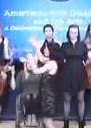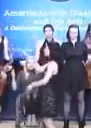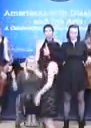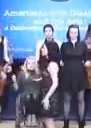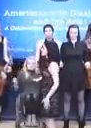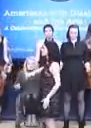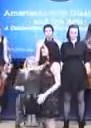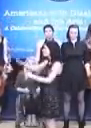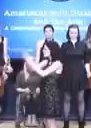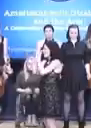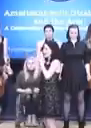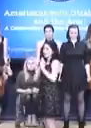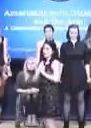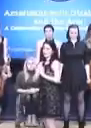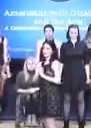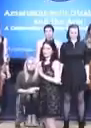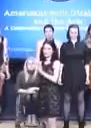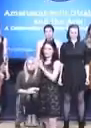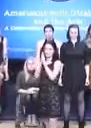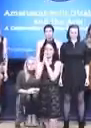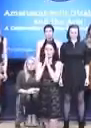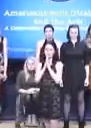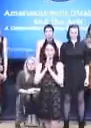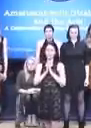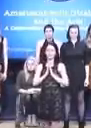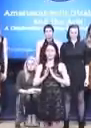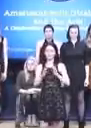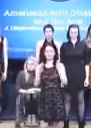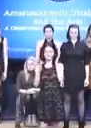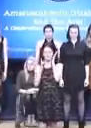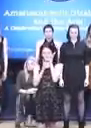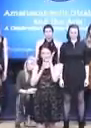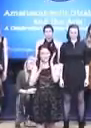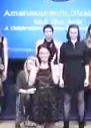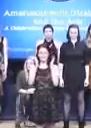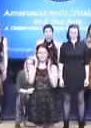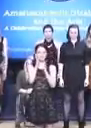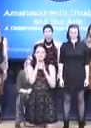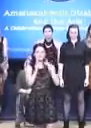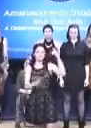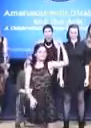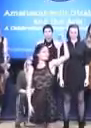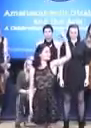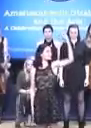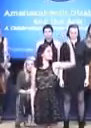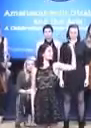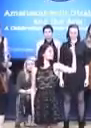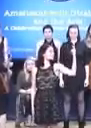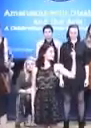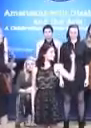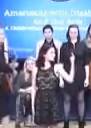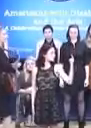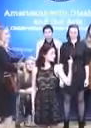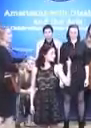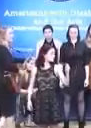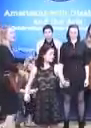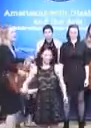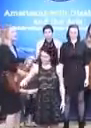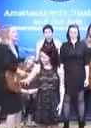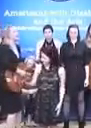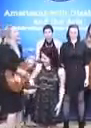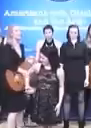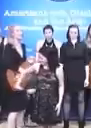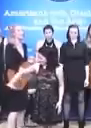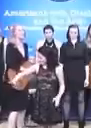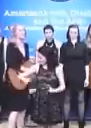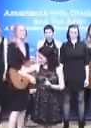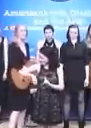Some pray that one day, Christ will come a'-callin'